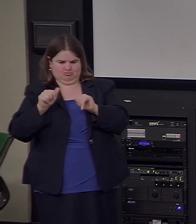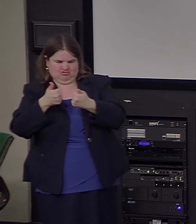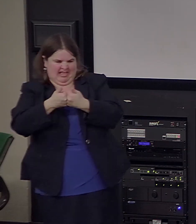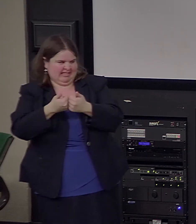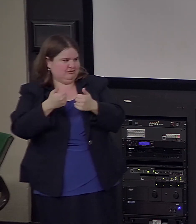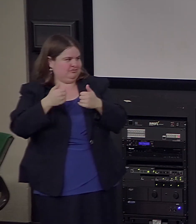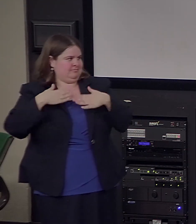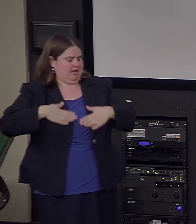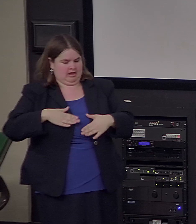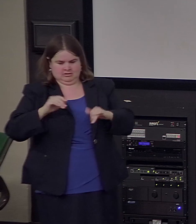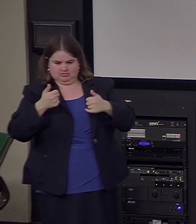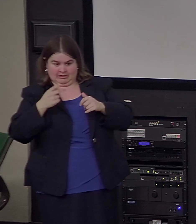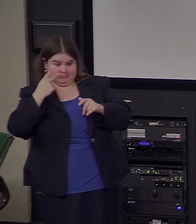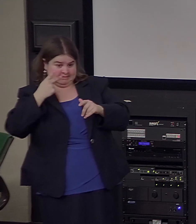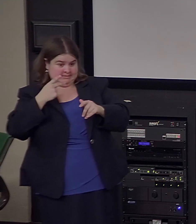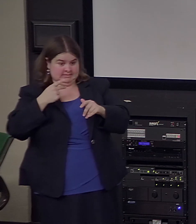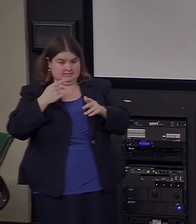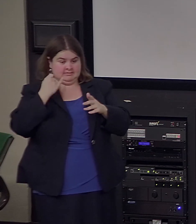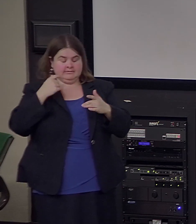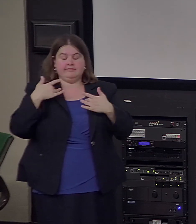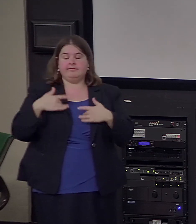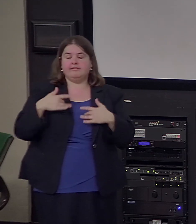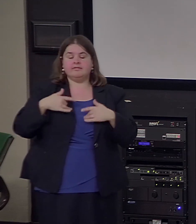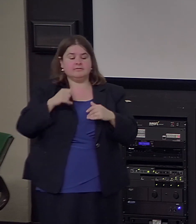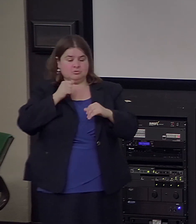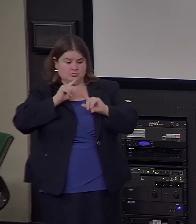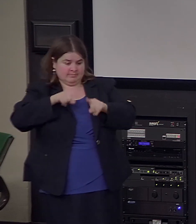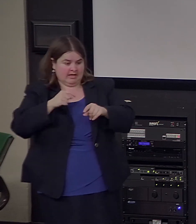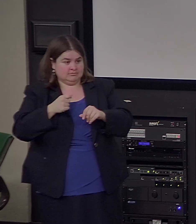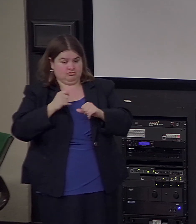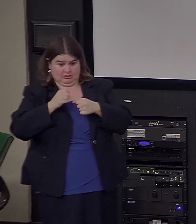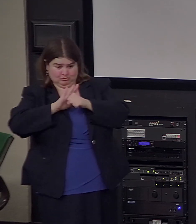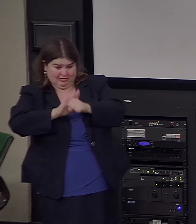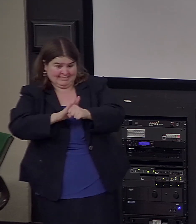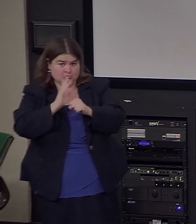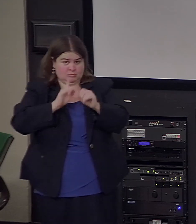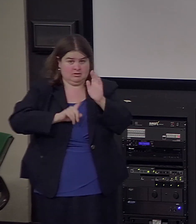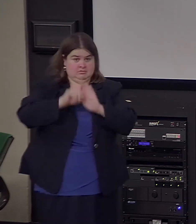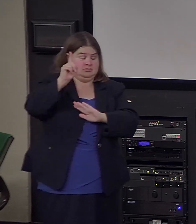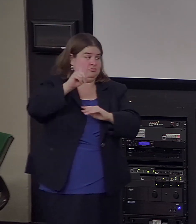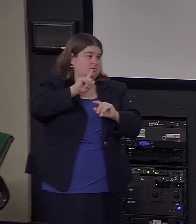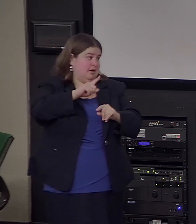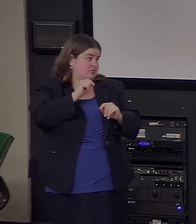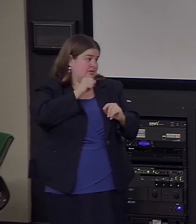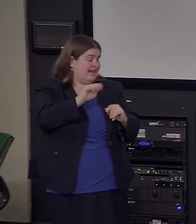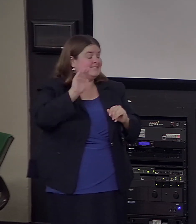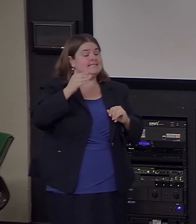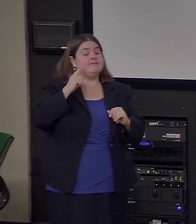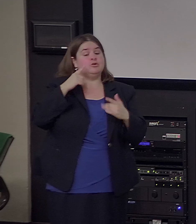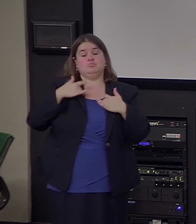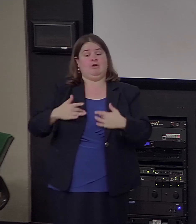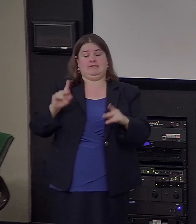or not it would elevate in response to that challenge and in depressed individuals, it apparently did not.